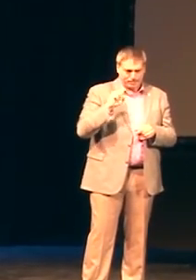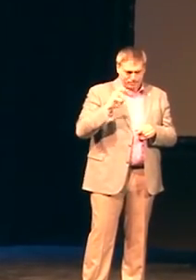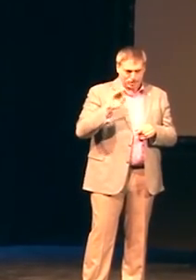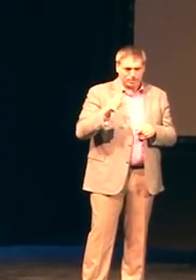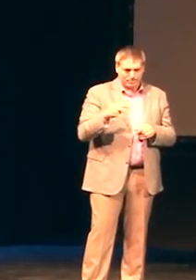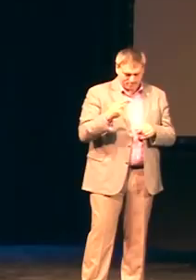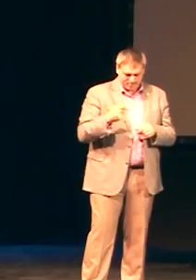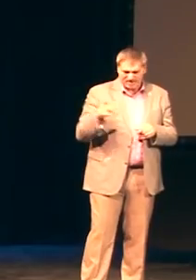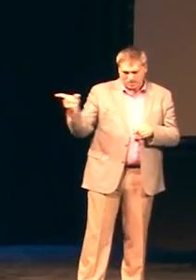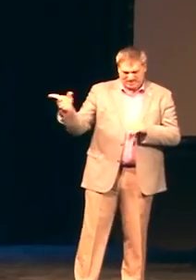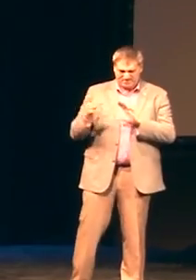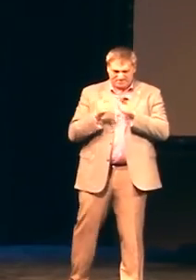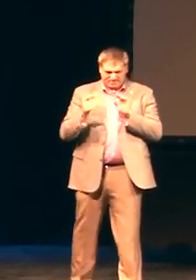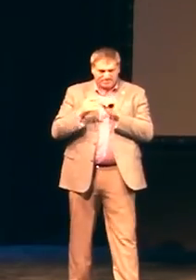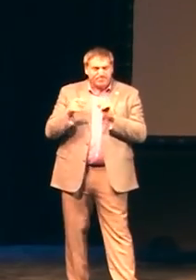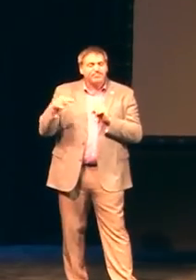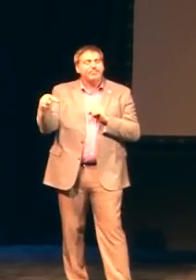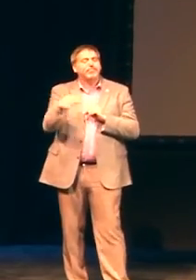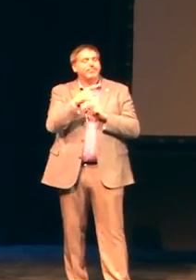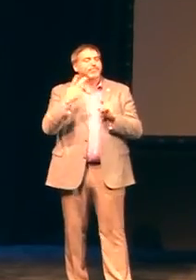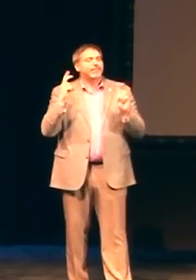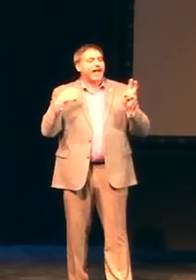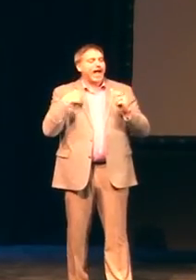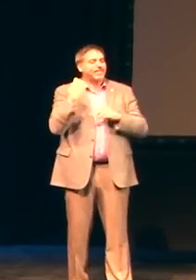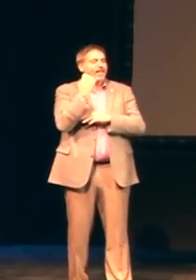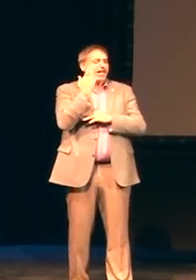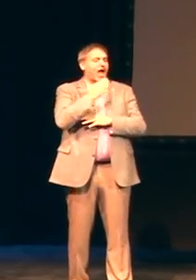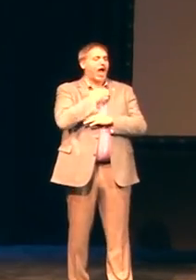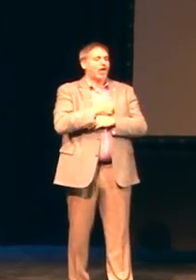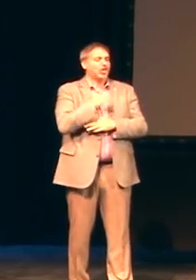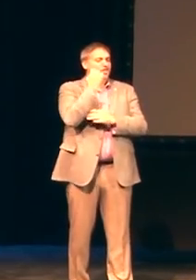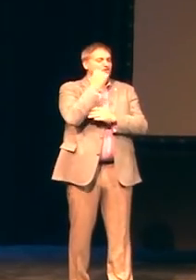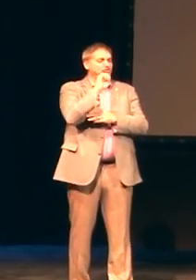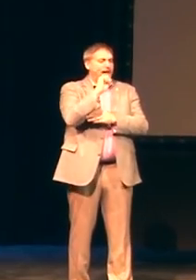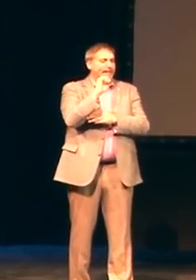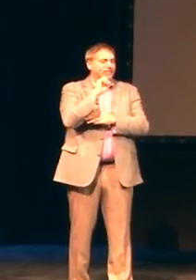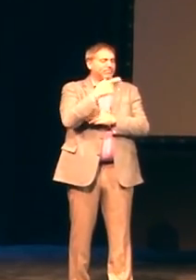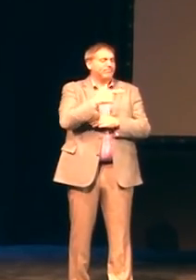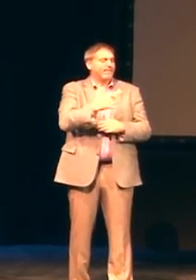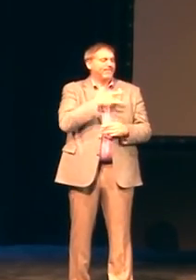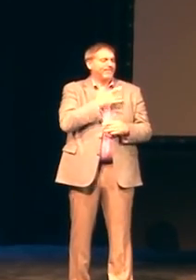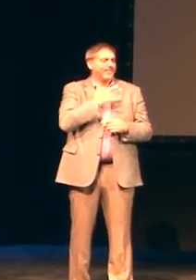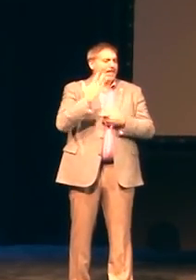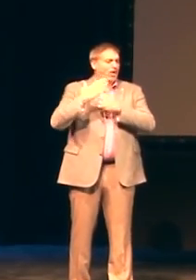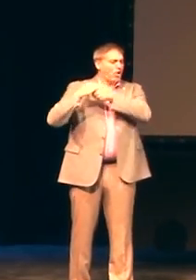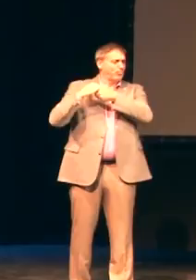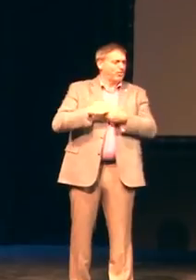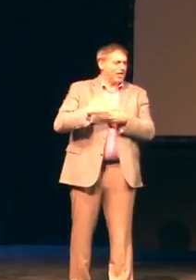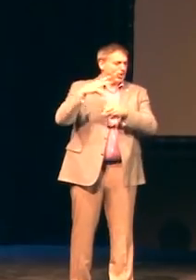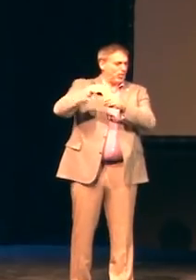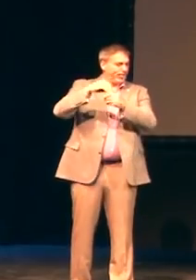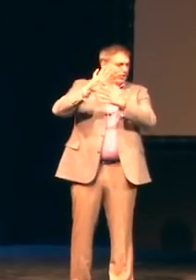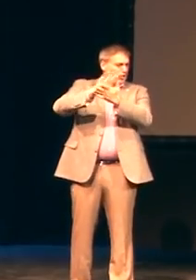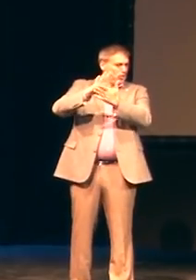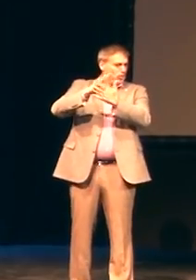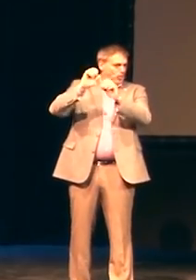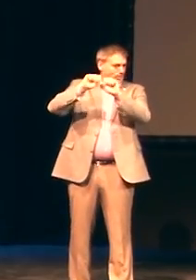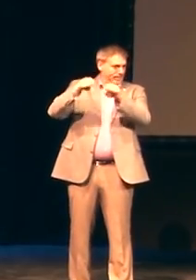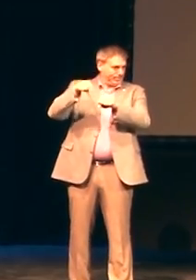...in Pittsburgh is what they're talking about, they're having a hunger strike and feeling oppressed within